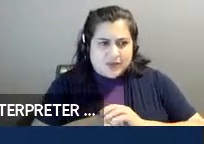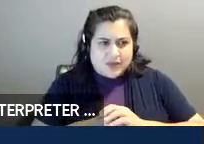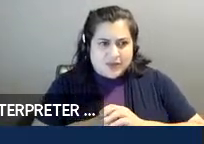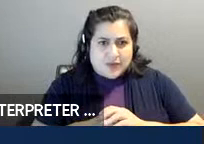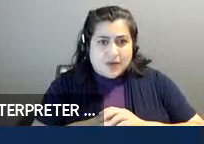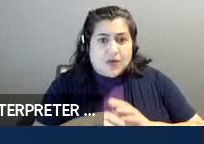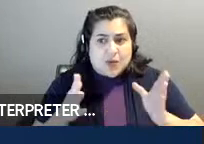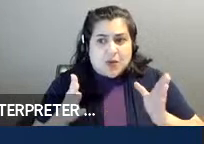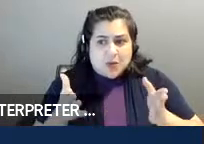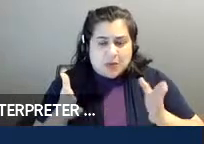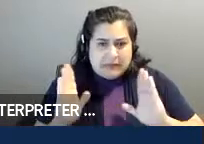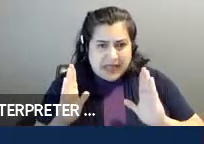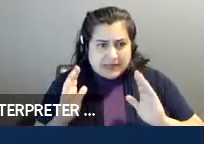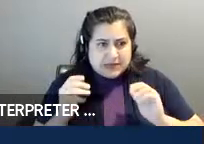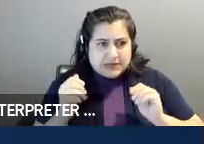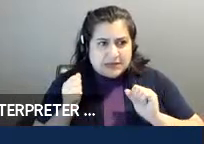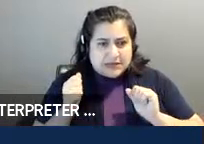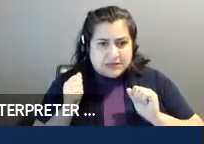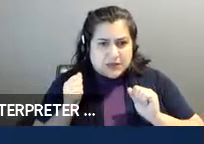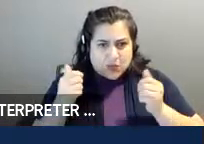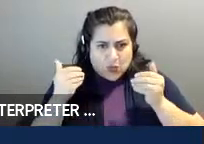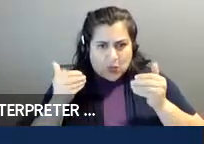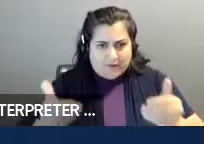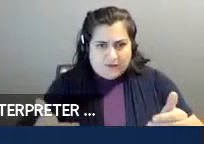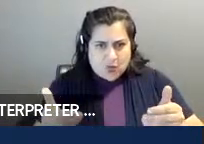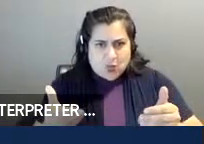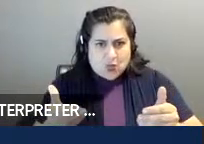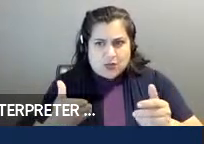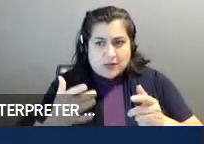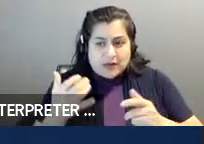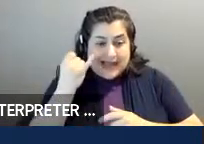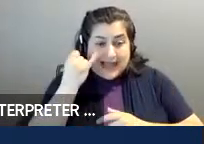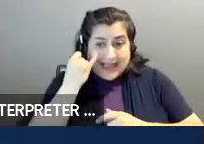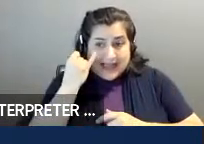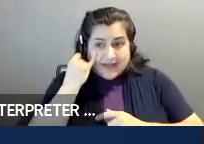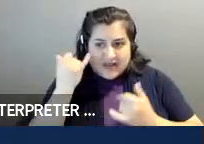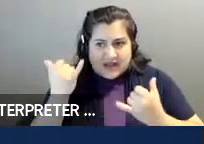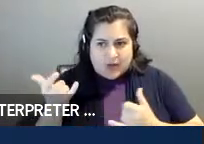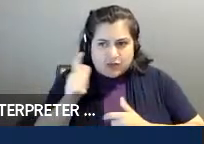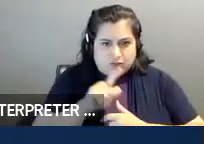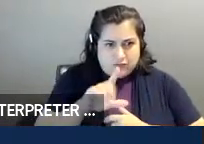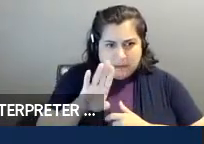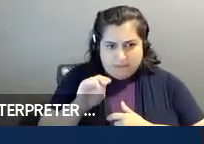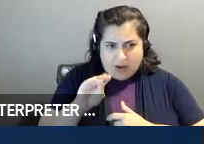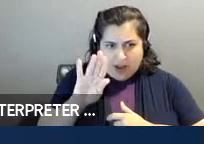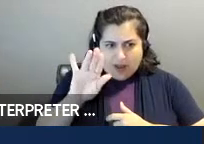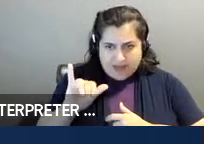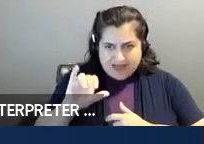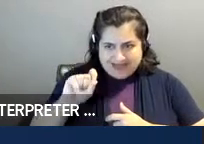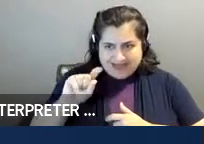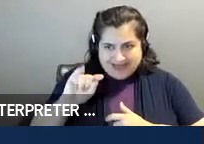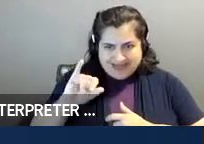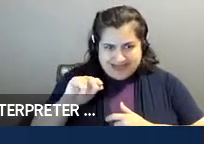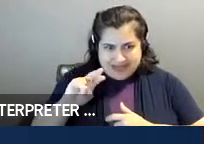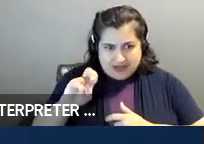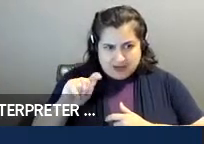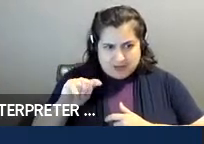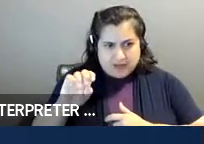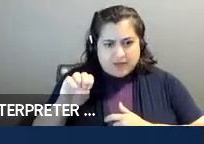So let's go, going forward, if you have any questions about the study, just make sure